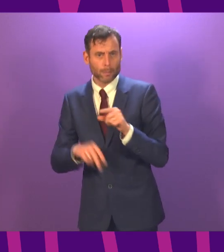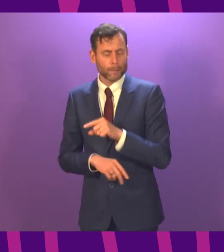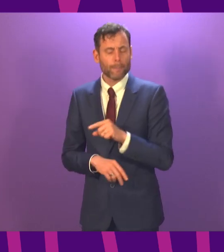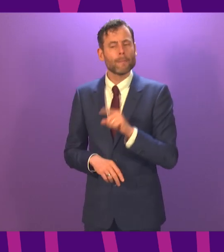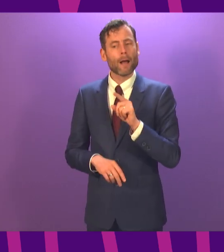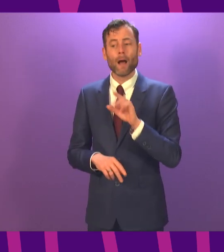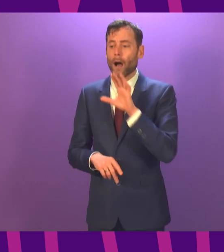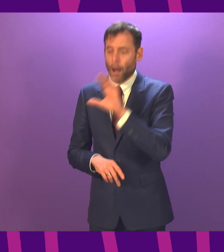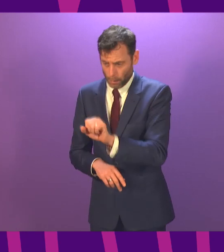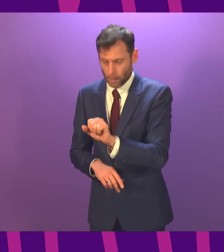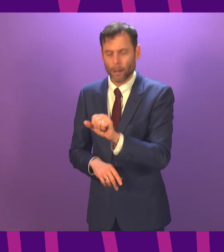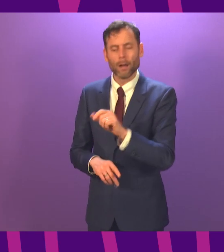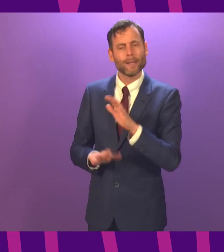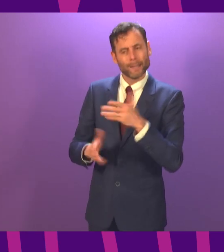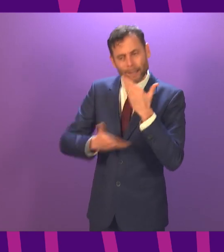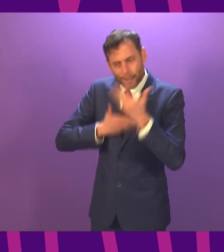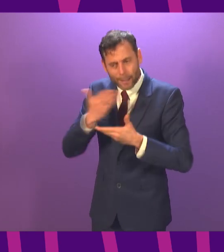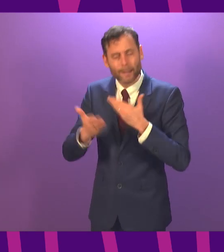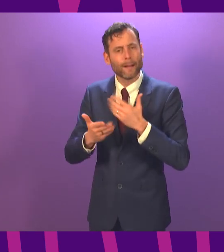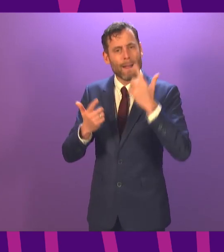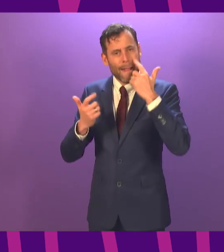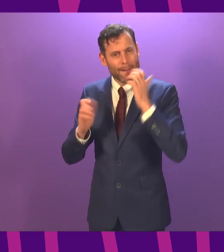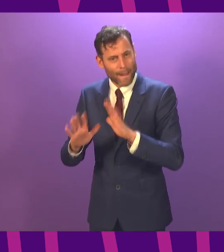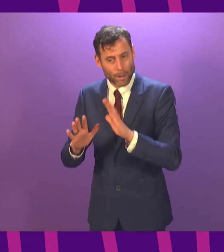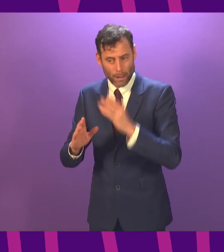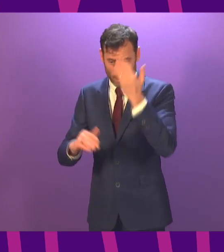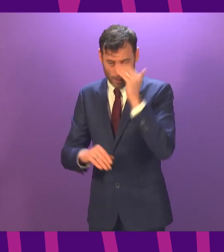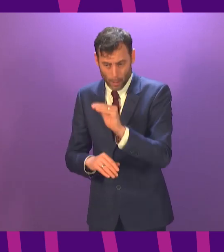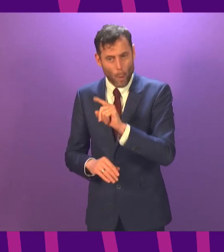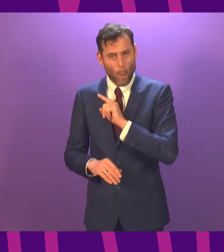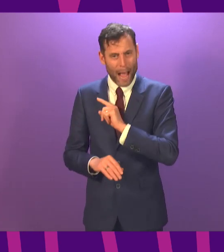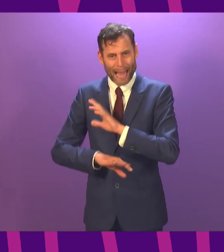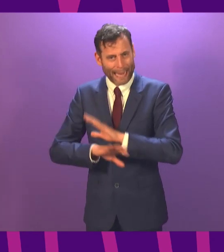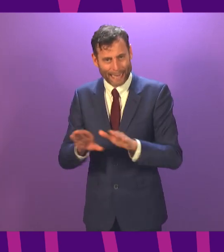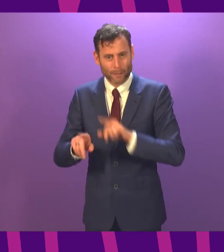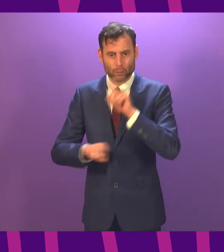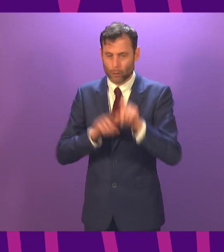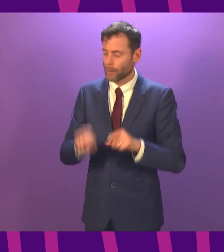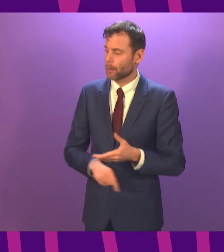sensitive approach on the railways as Police Scotland is taking in relation to what are operational matters for it elsewhere. I am very grateful for that.